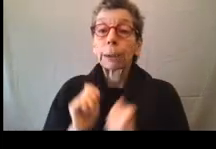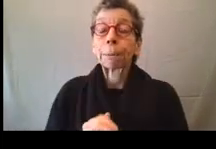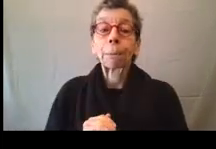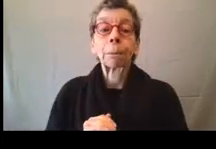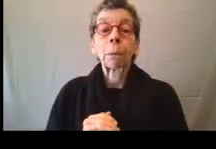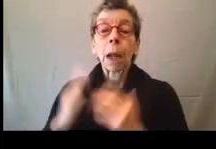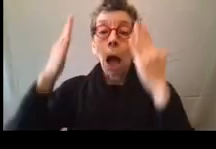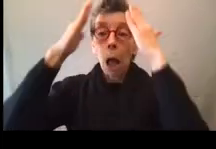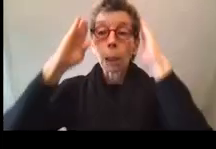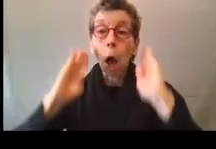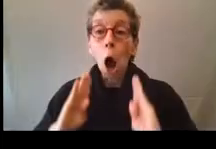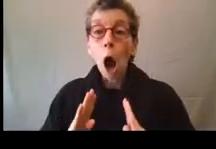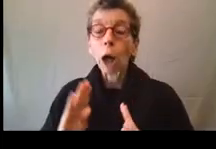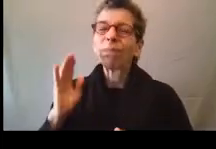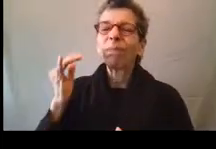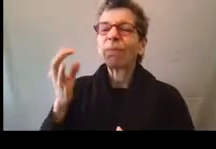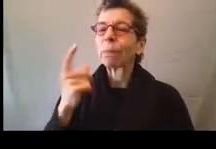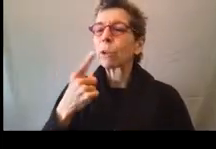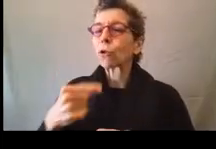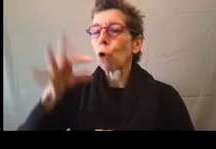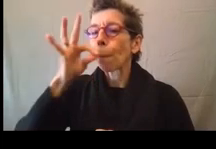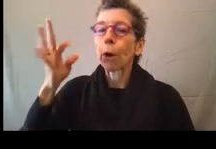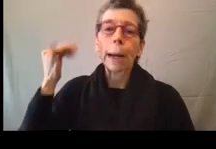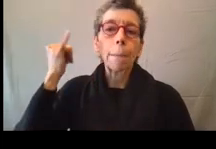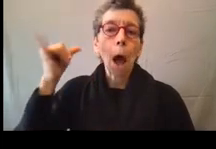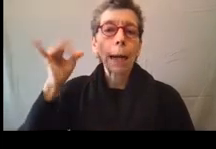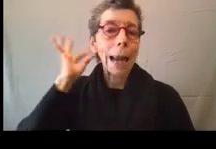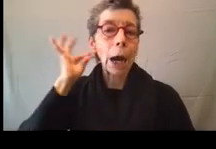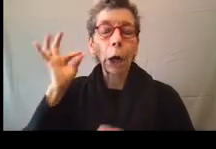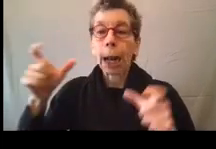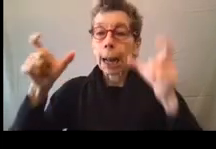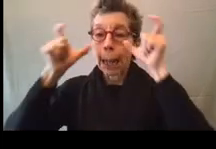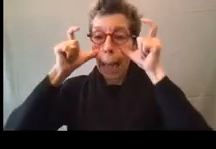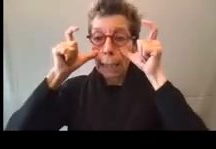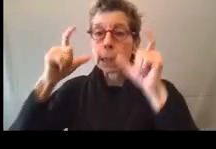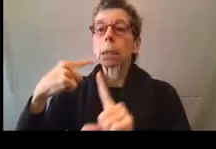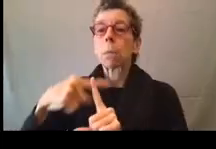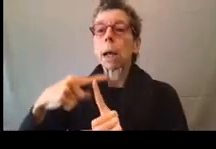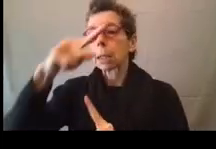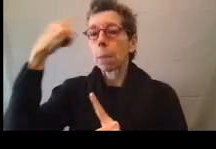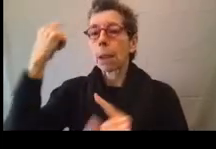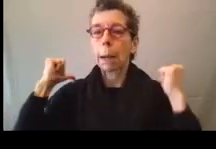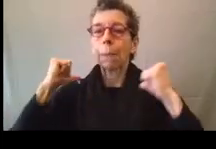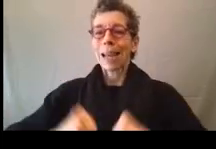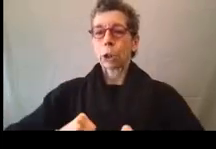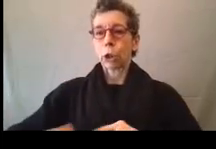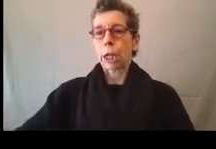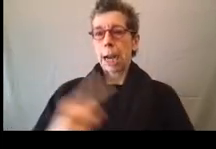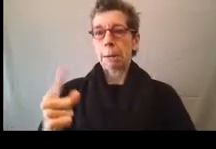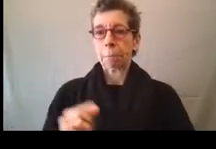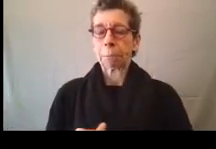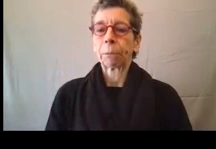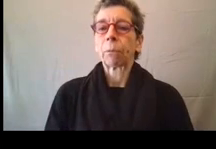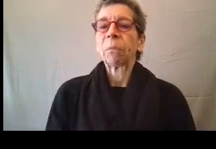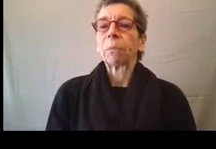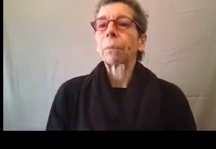strawberry blonde hair. I am wearing glasses and a black blazer today. So, as Kurt mentioned,